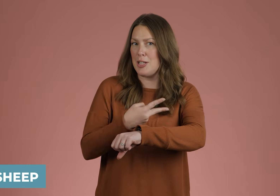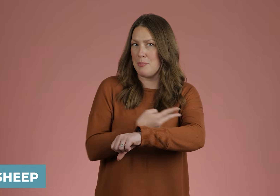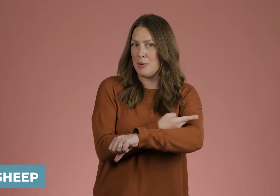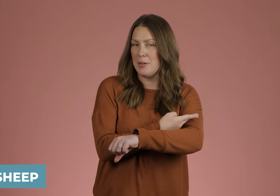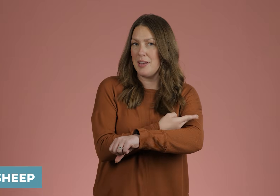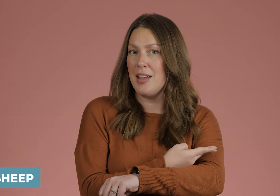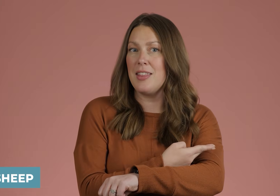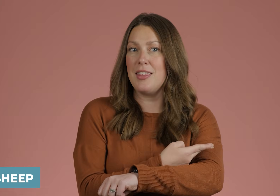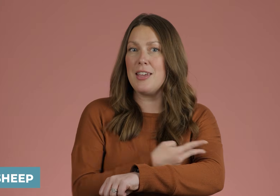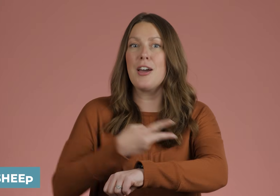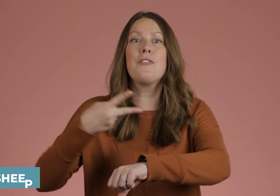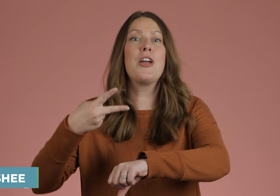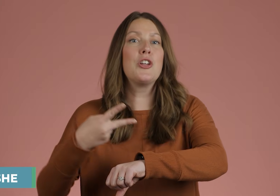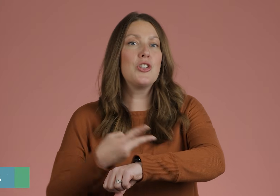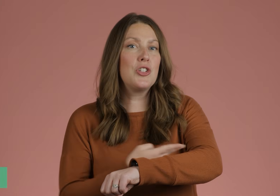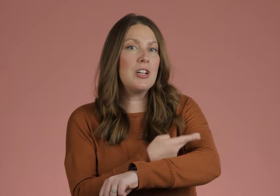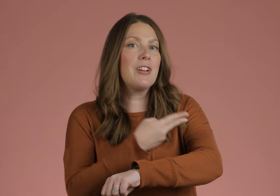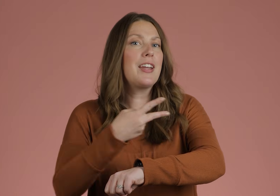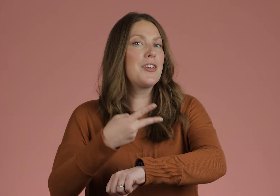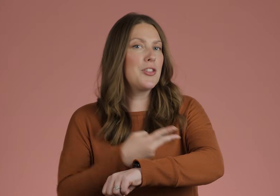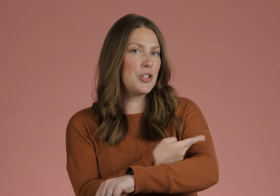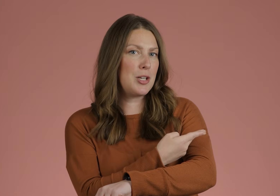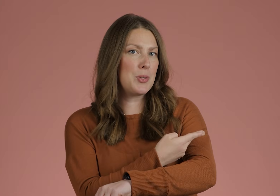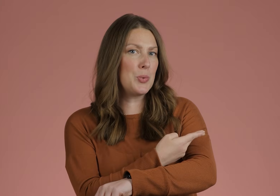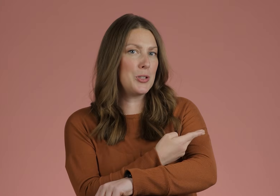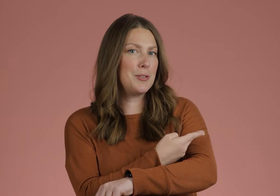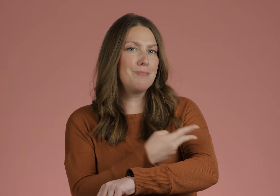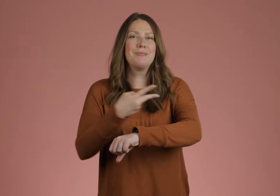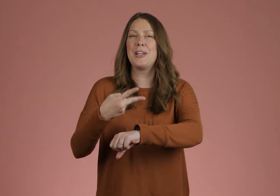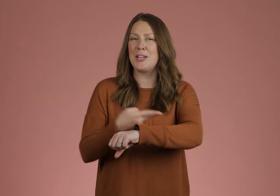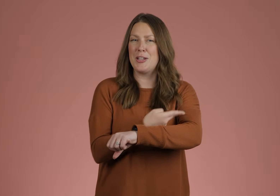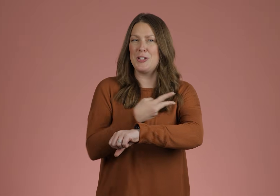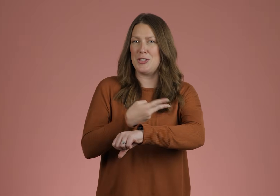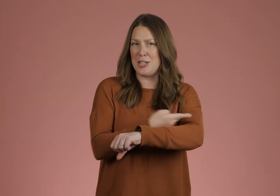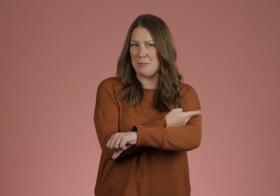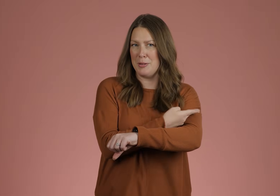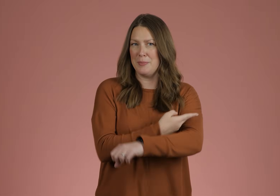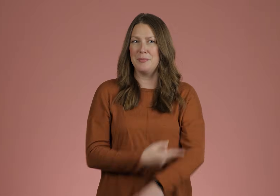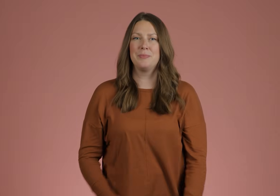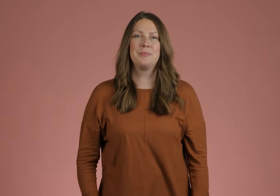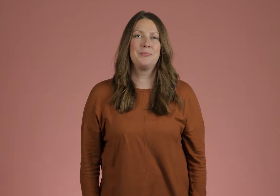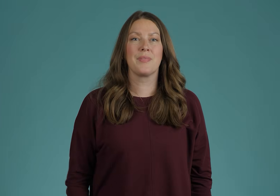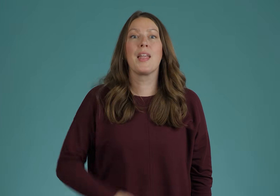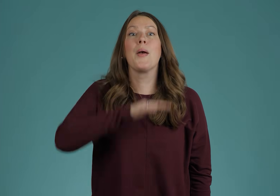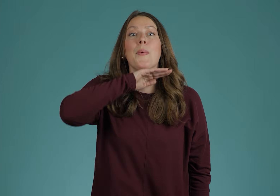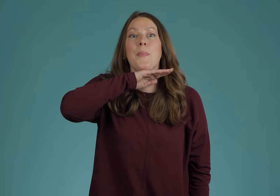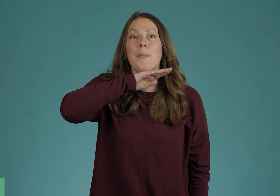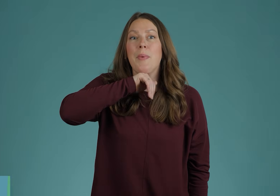Sheep. Think of shearing the sheep's